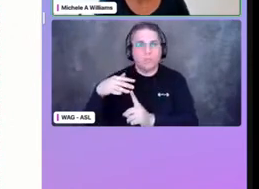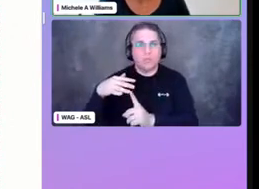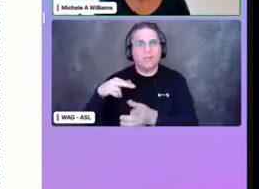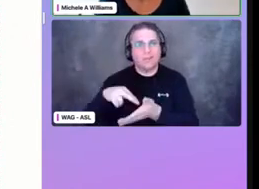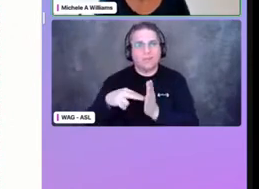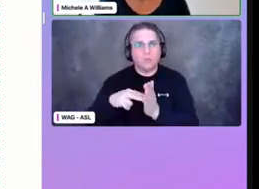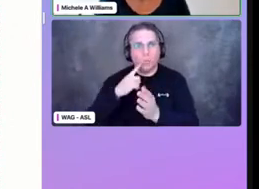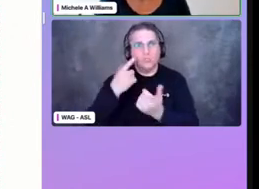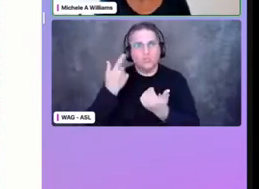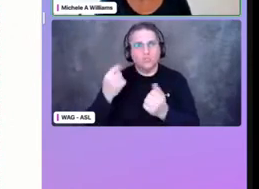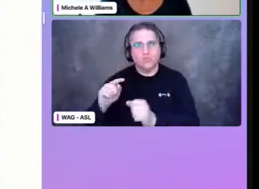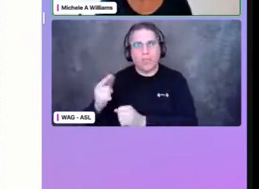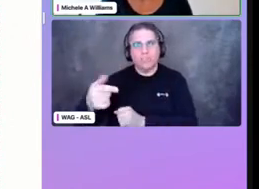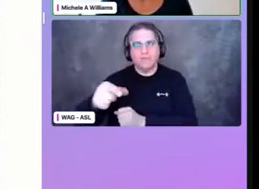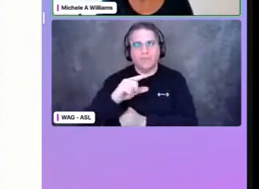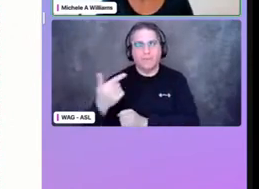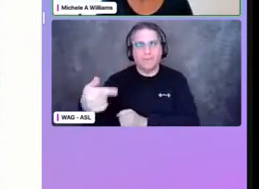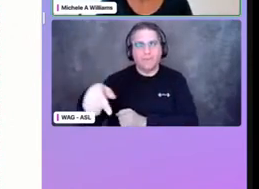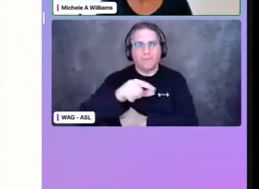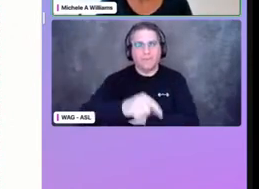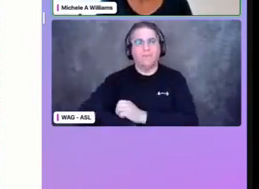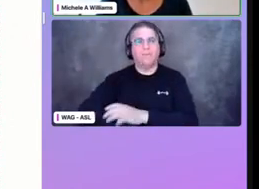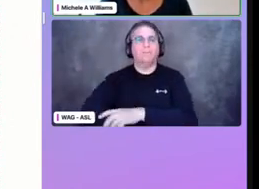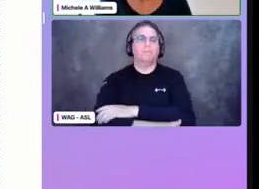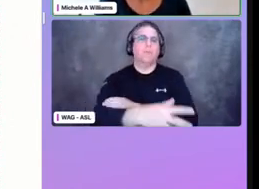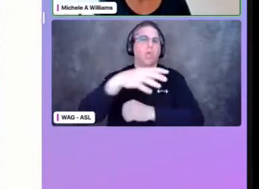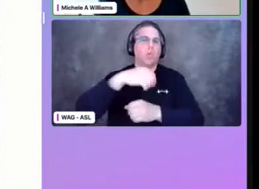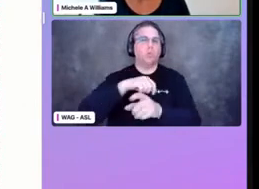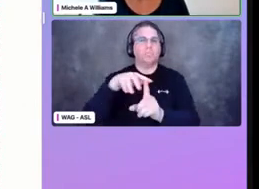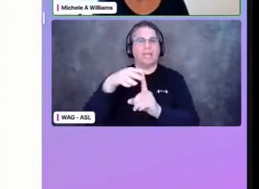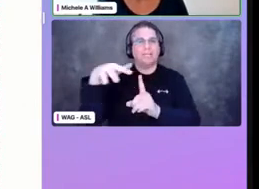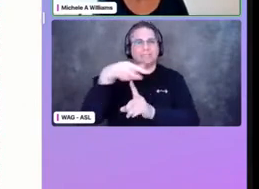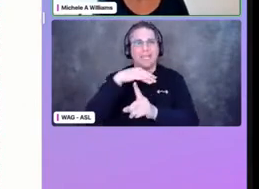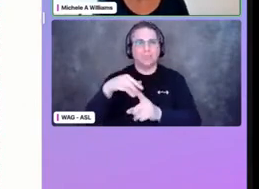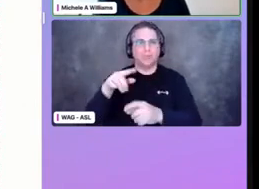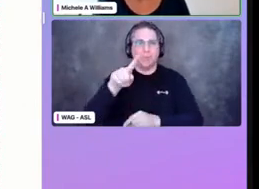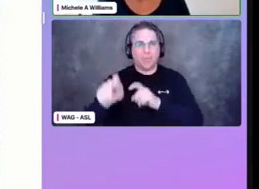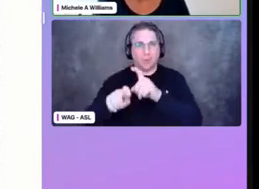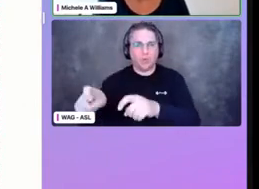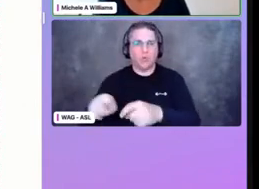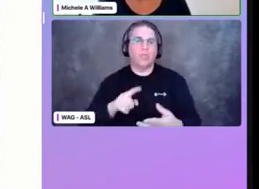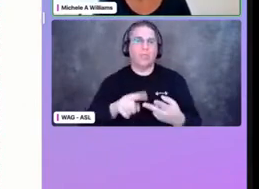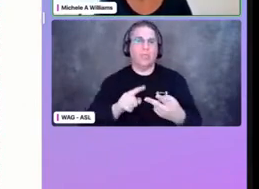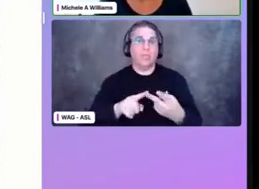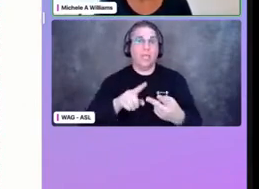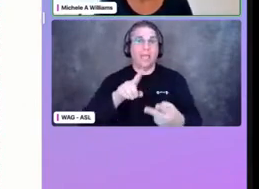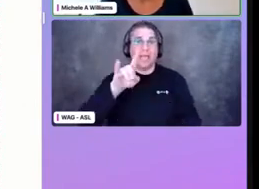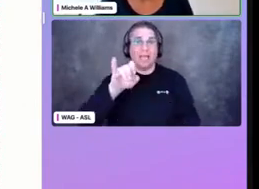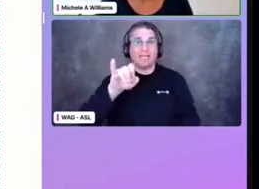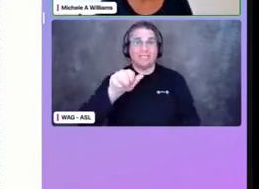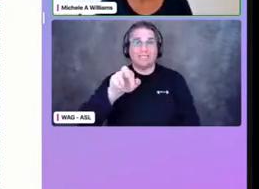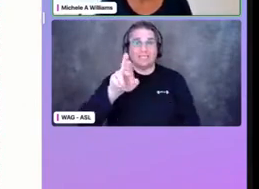to gather potential information about users, we should definitely be exploring those. As mentioned